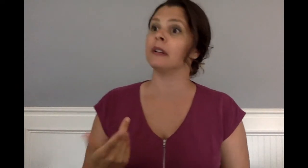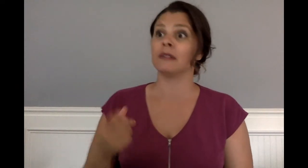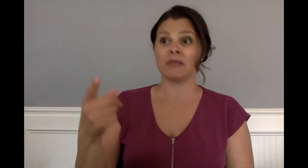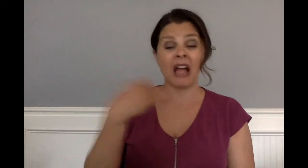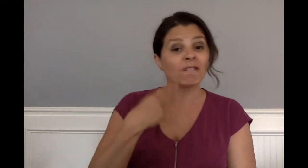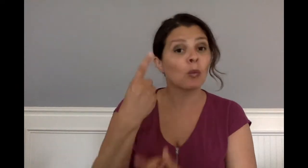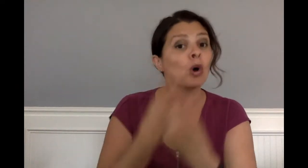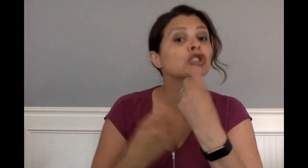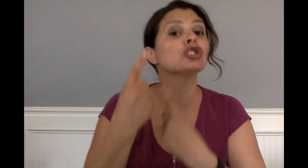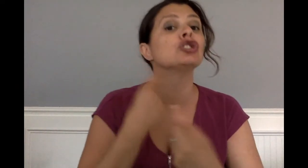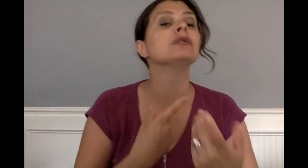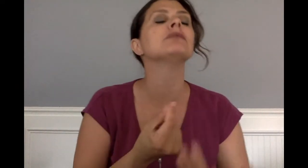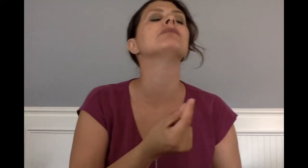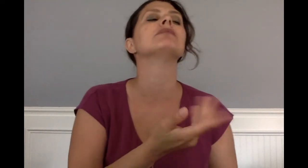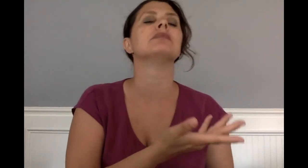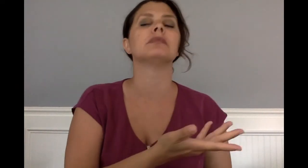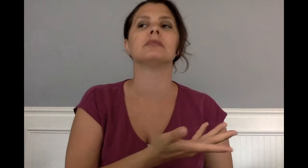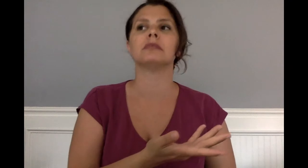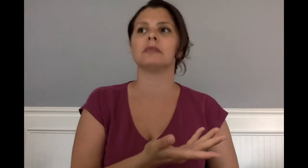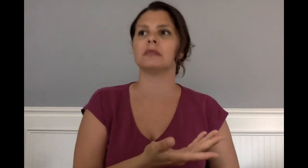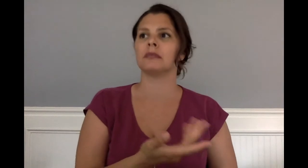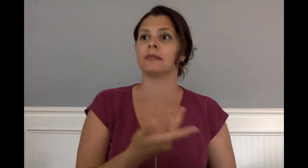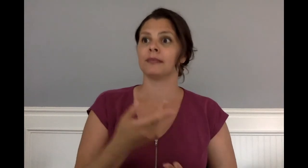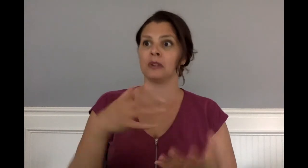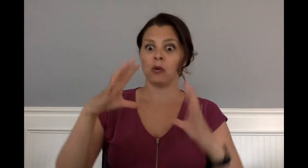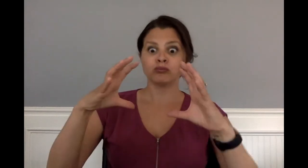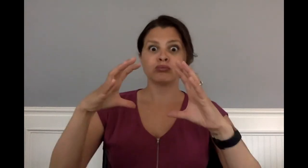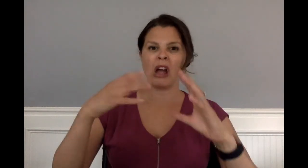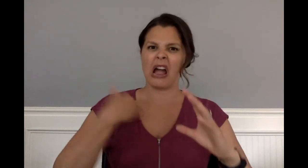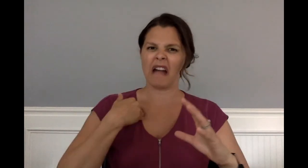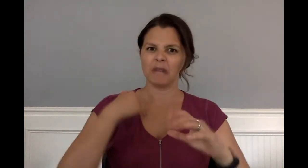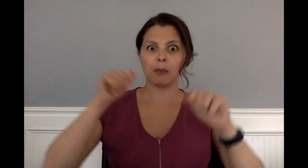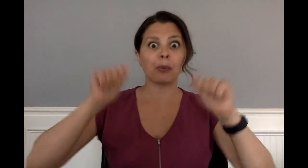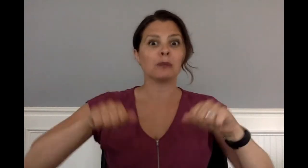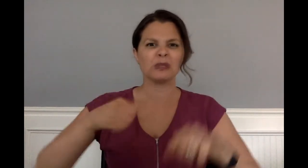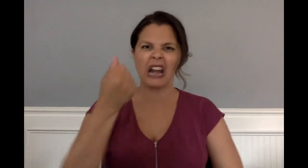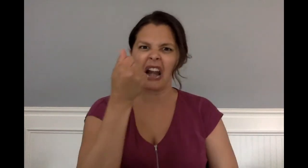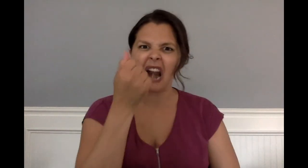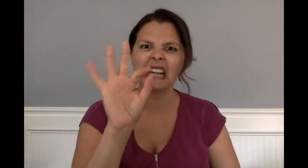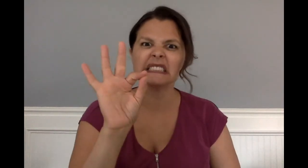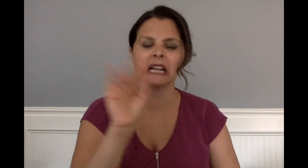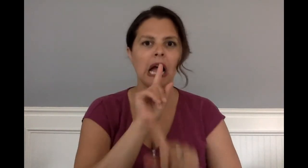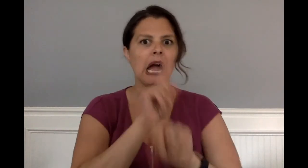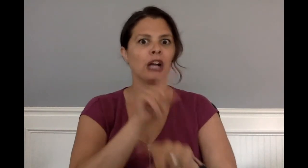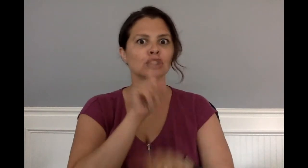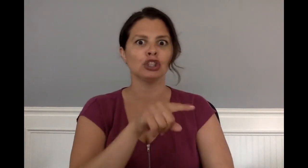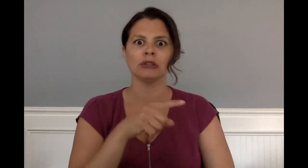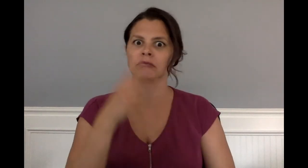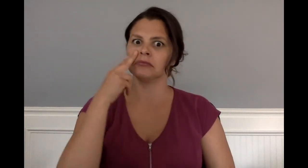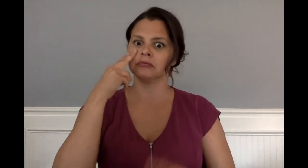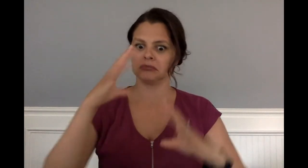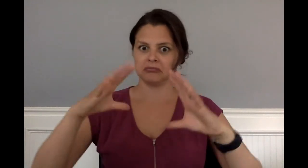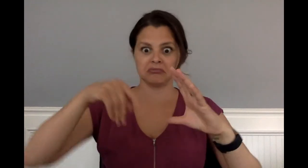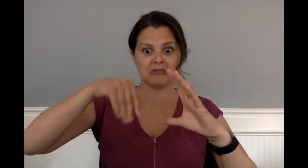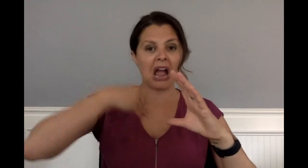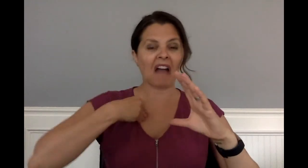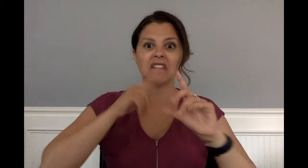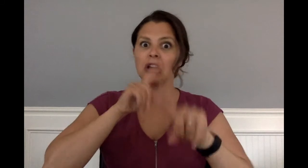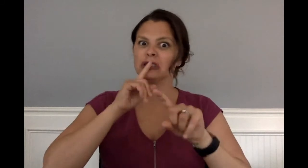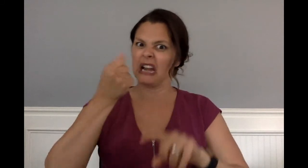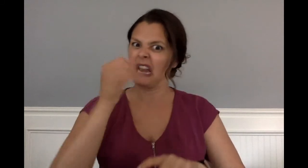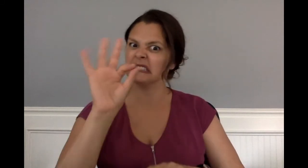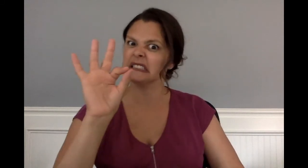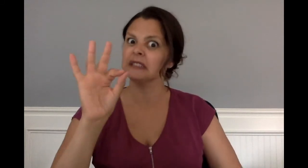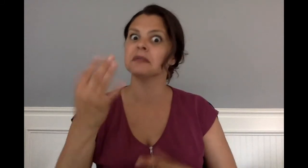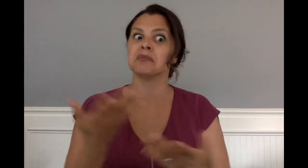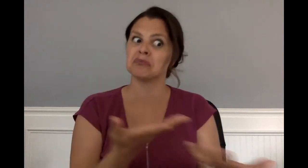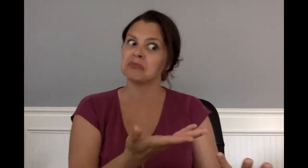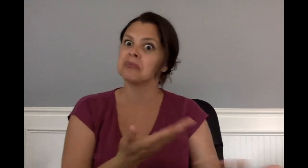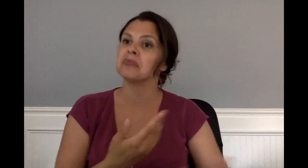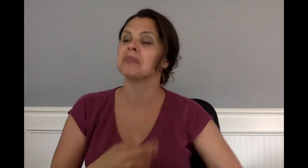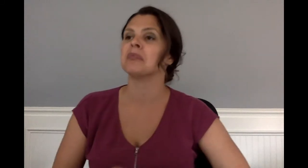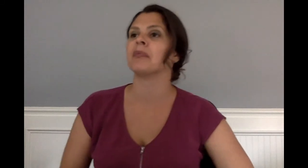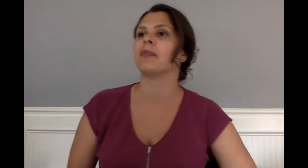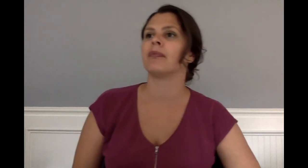Now. Do you have questions or not? This baby has nineteen possible answers for you.”